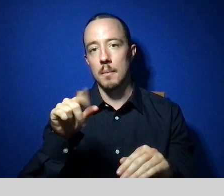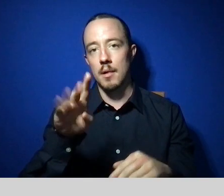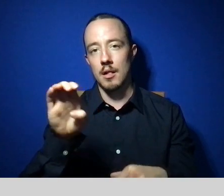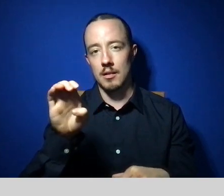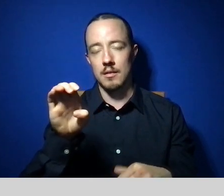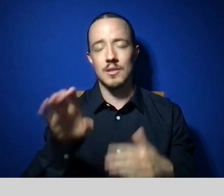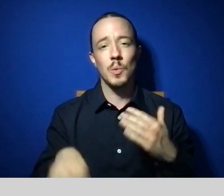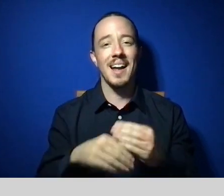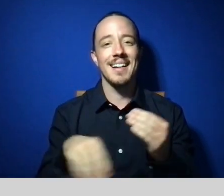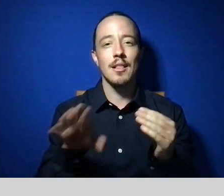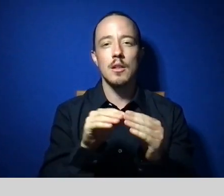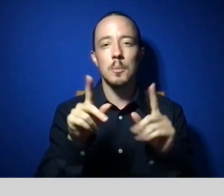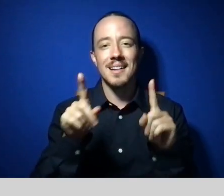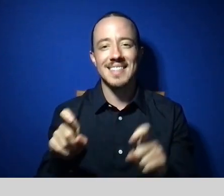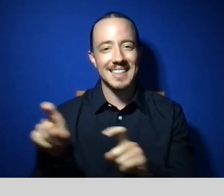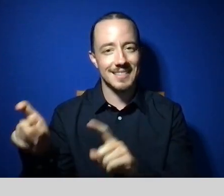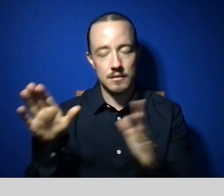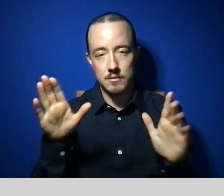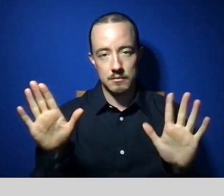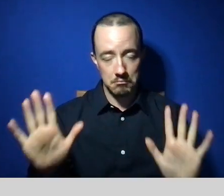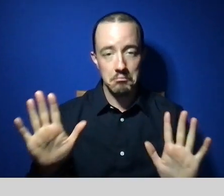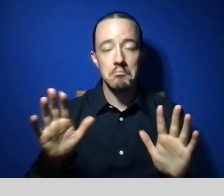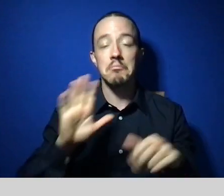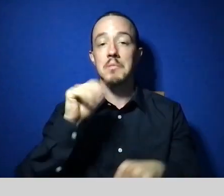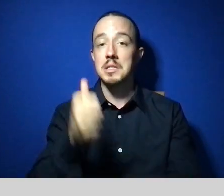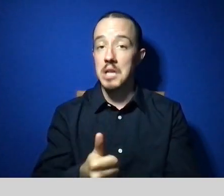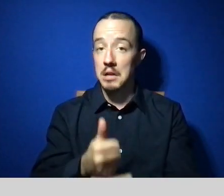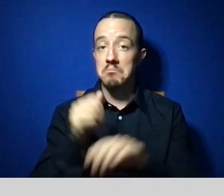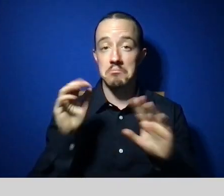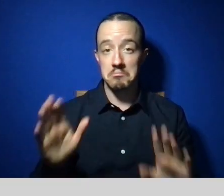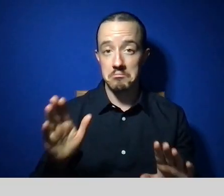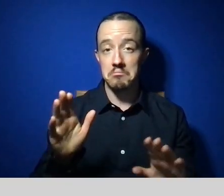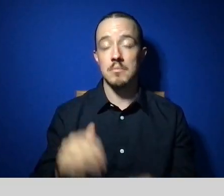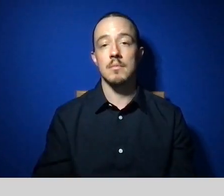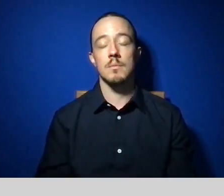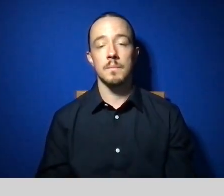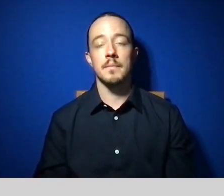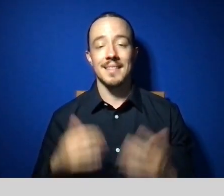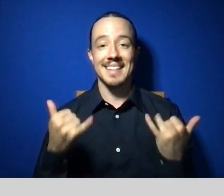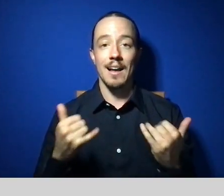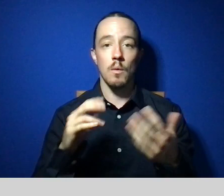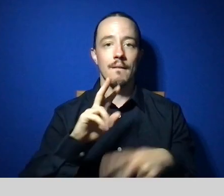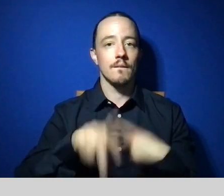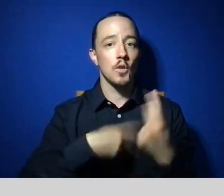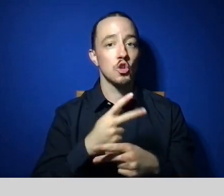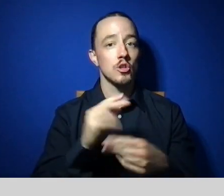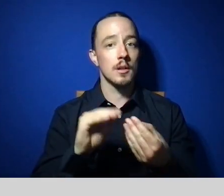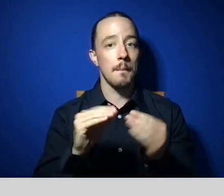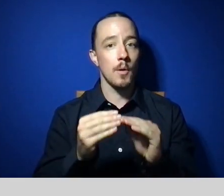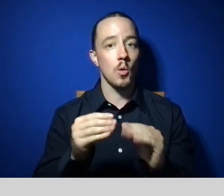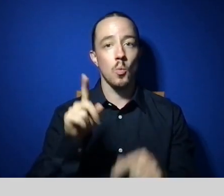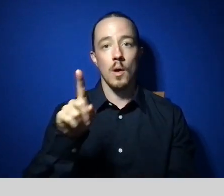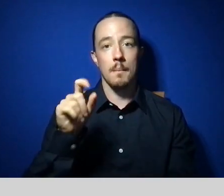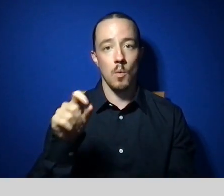and we set that as the long description, I'm going to bump up the version number to 0.1.1, to reflect that change.